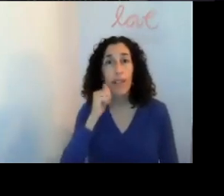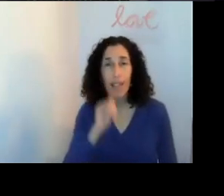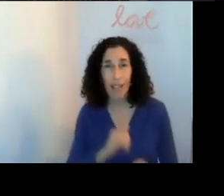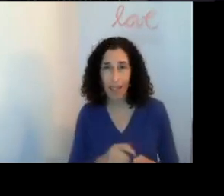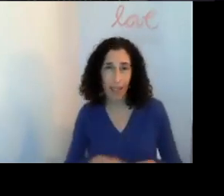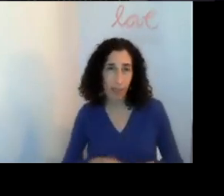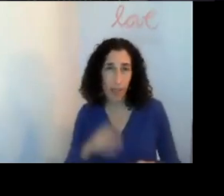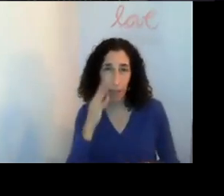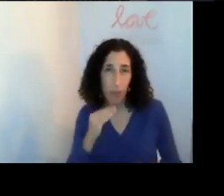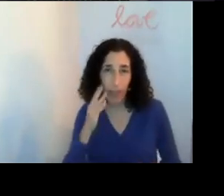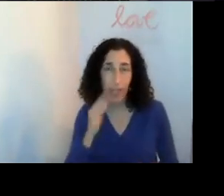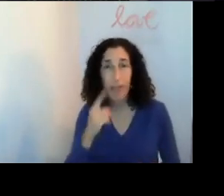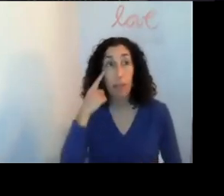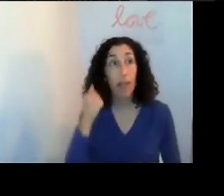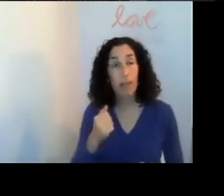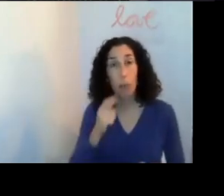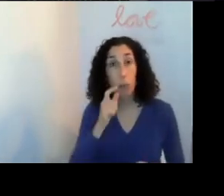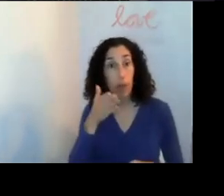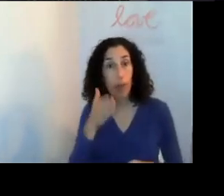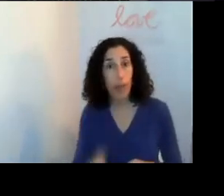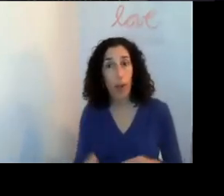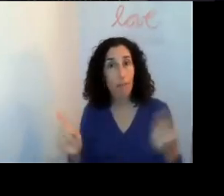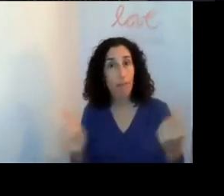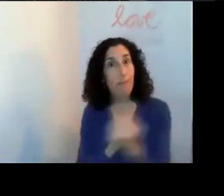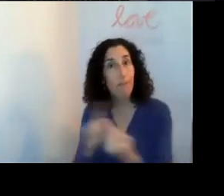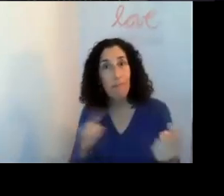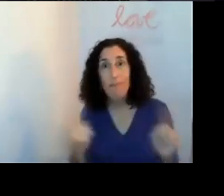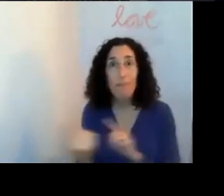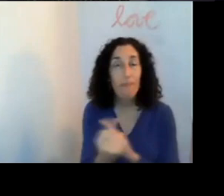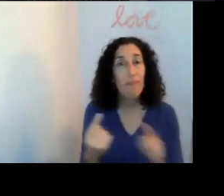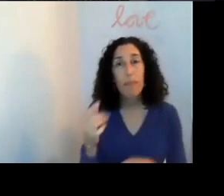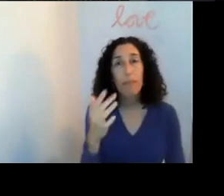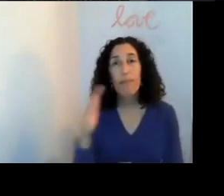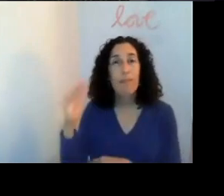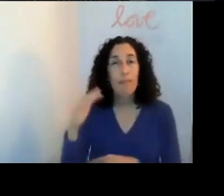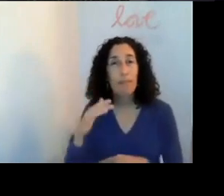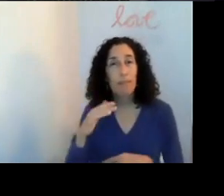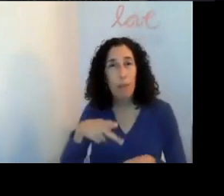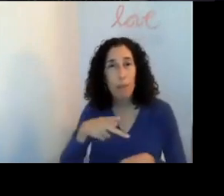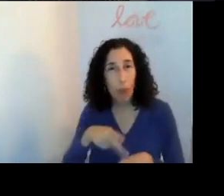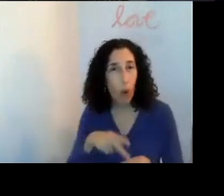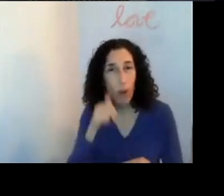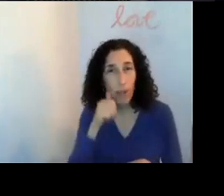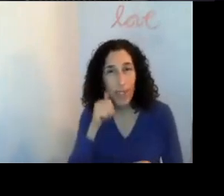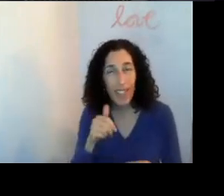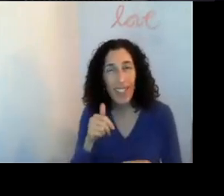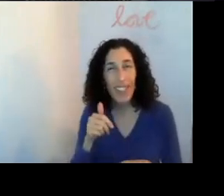inhabit this book. >>On the left side of the image, a video shows